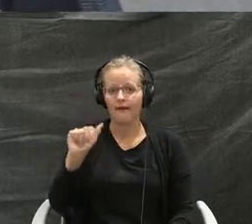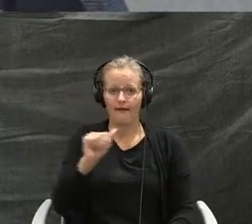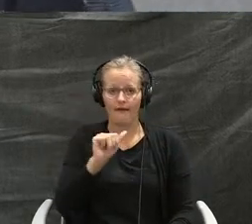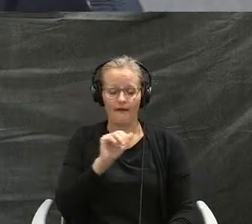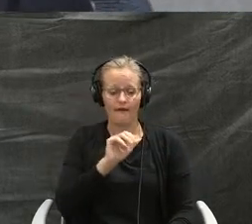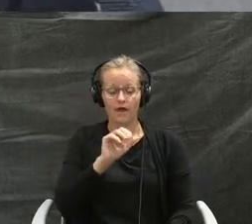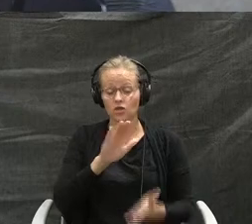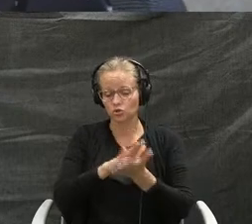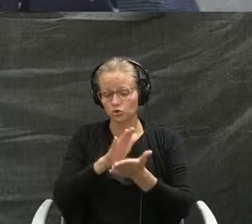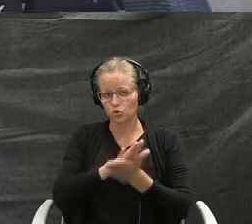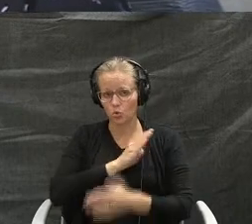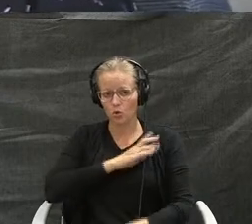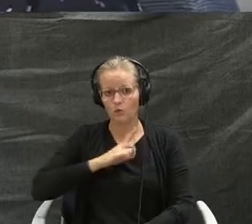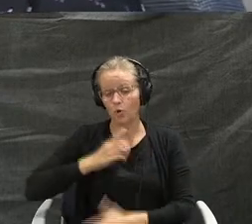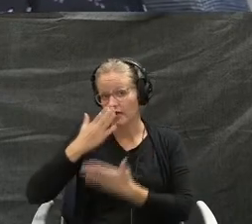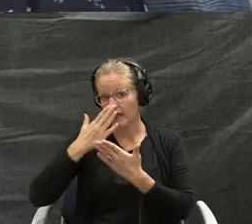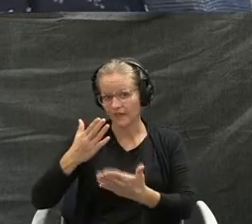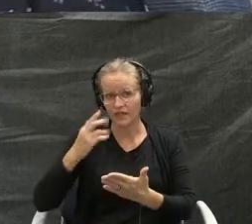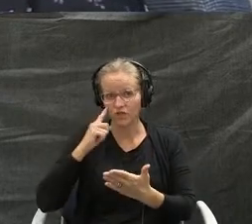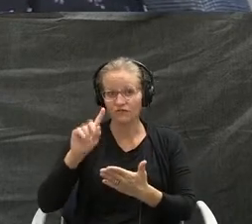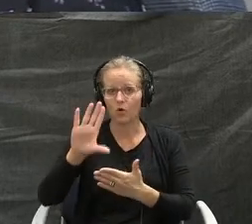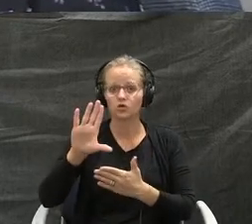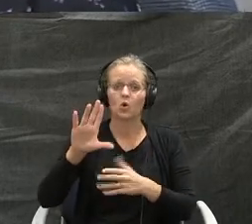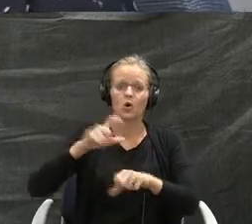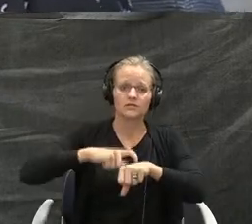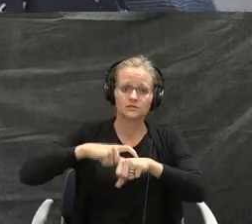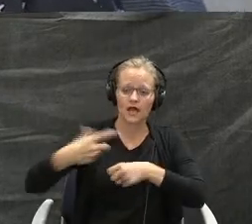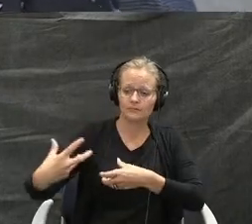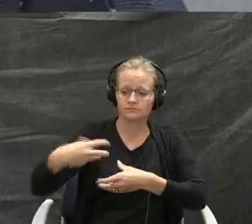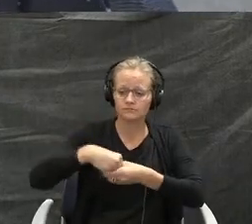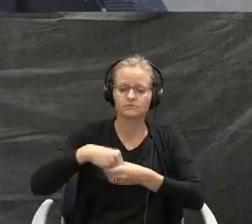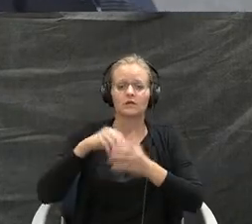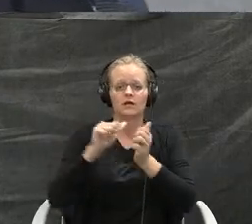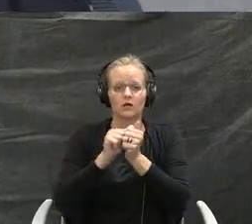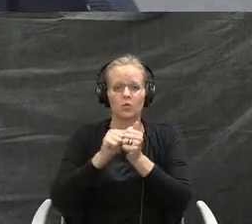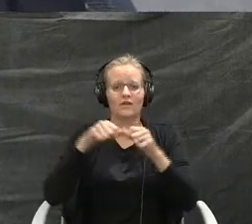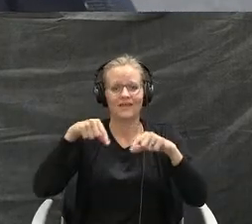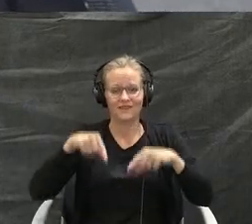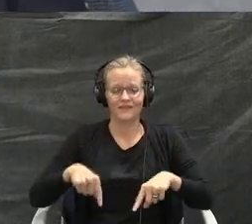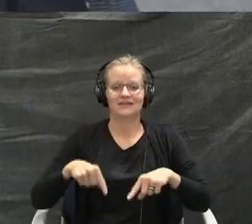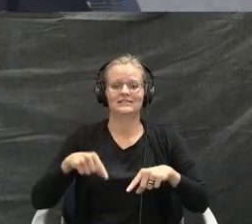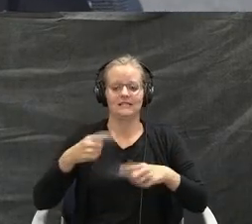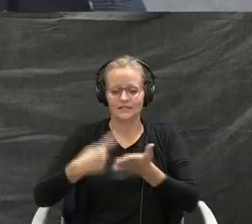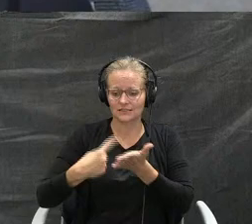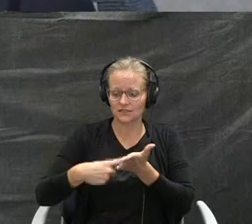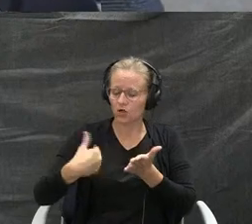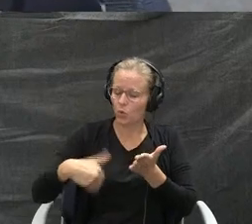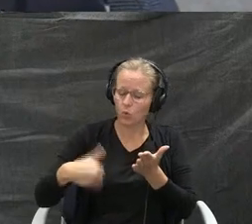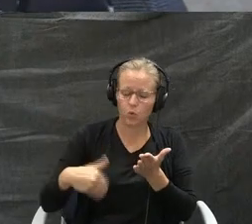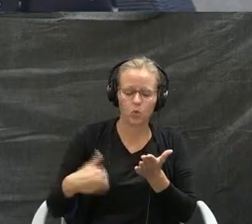including the community in these back to school discussions. This is a very hard position to be in regardless of the decisions that